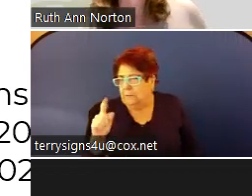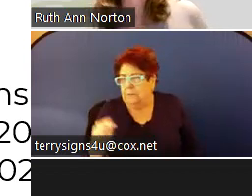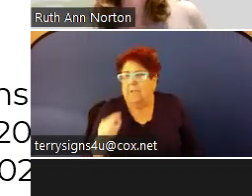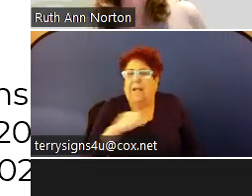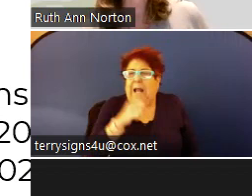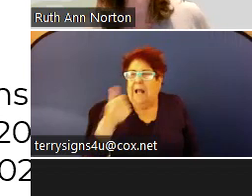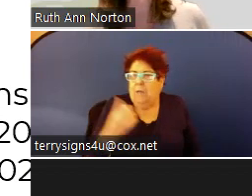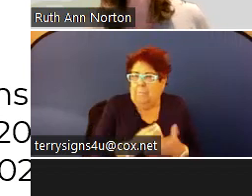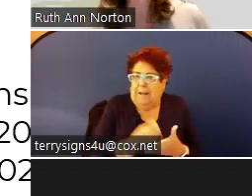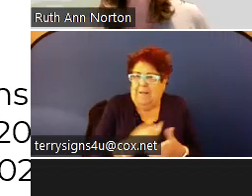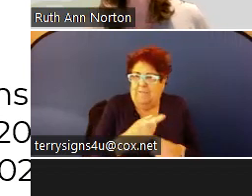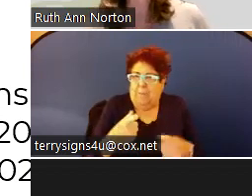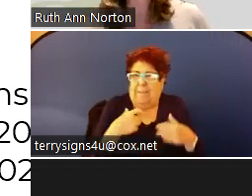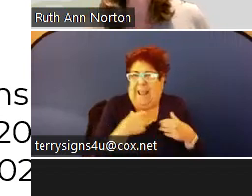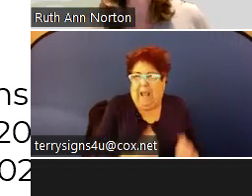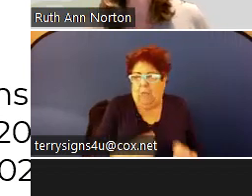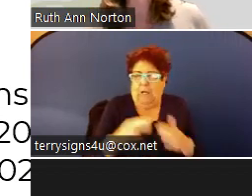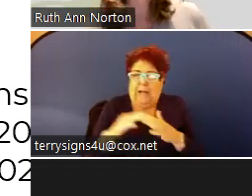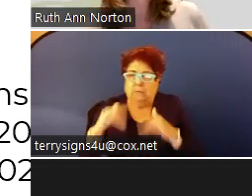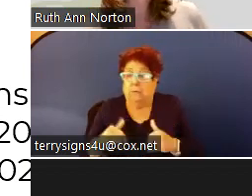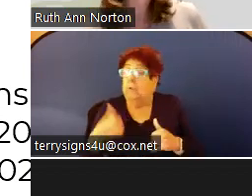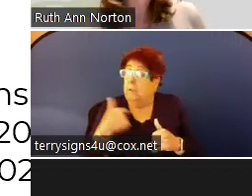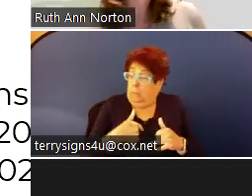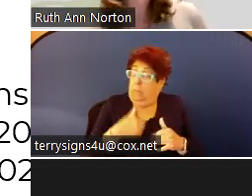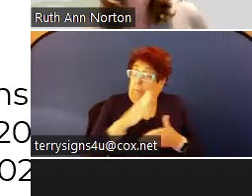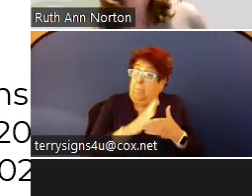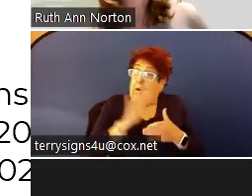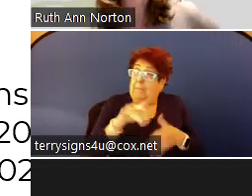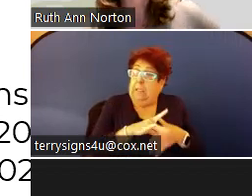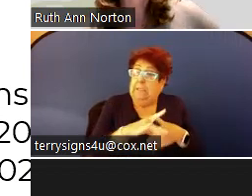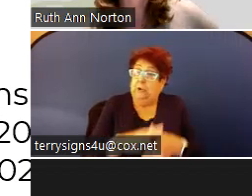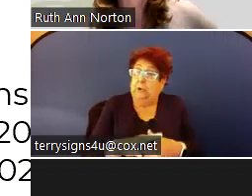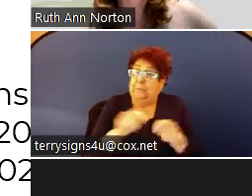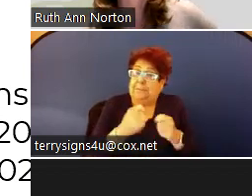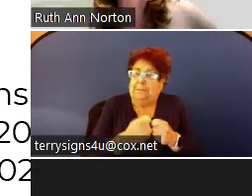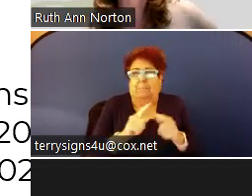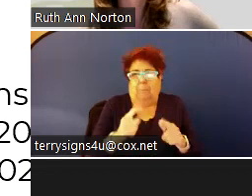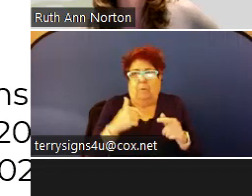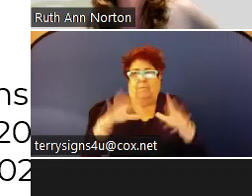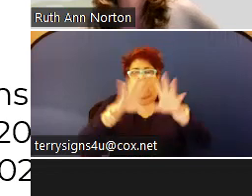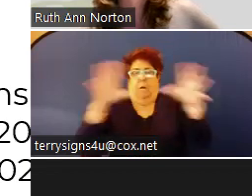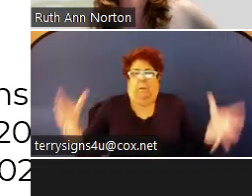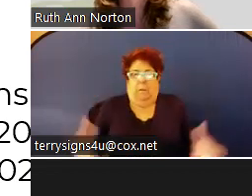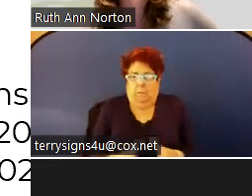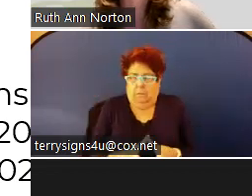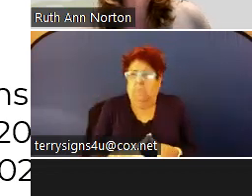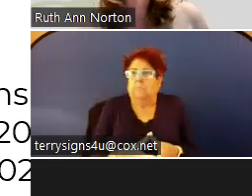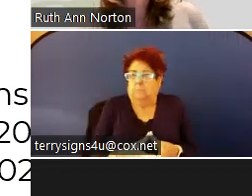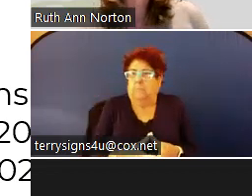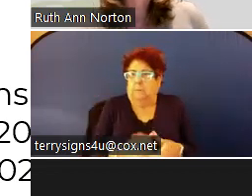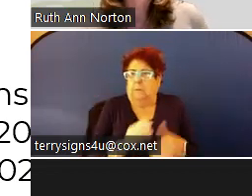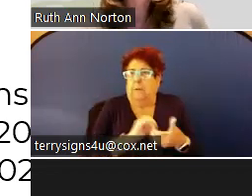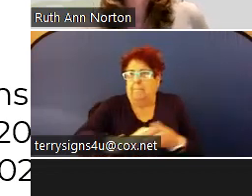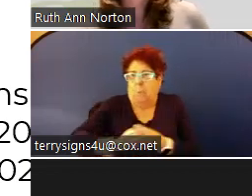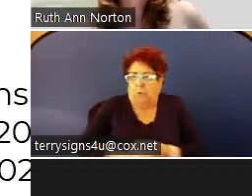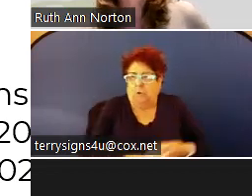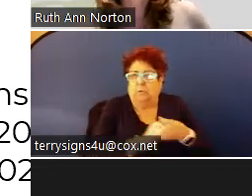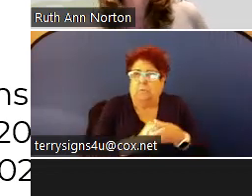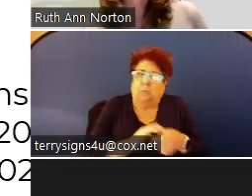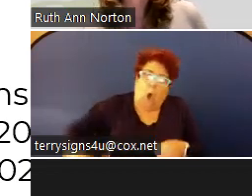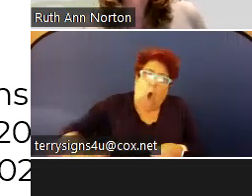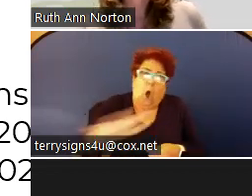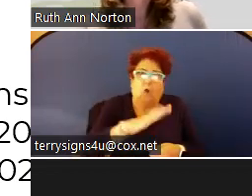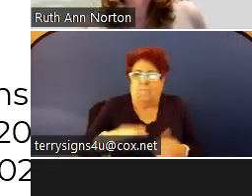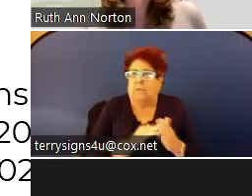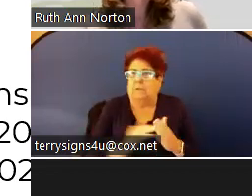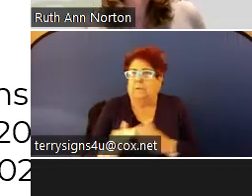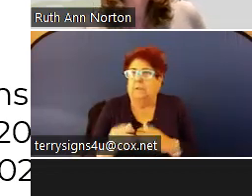We have a very large practice of partners throughout the city. From aging organizations